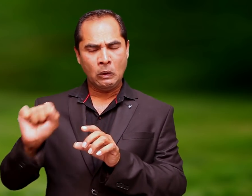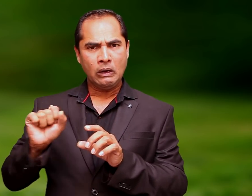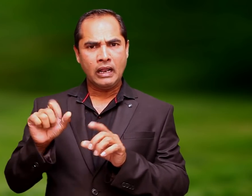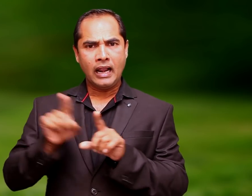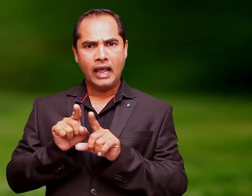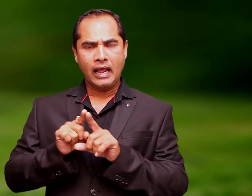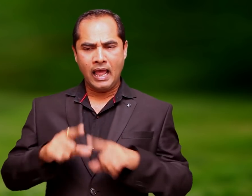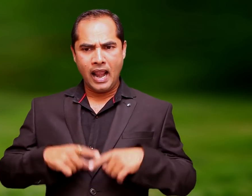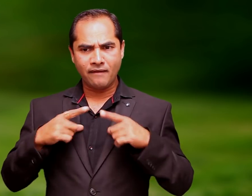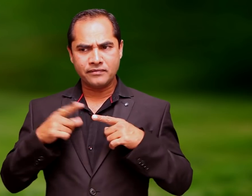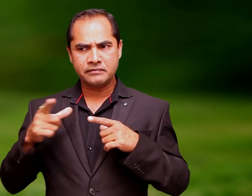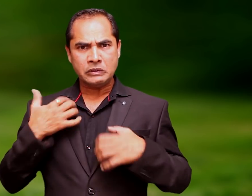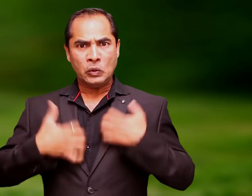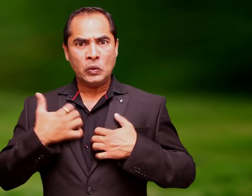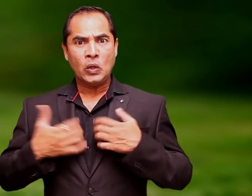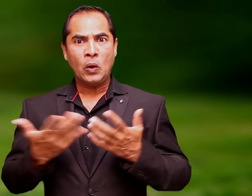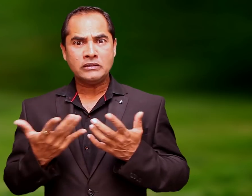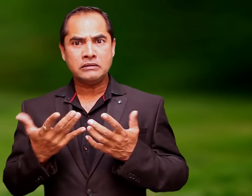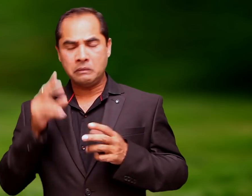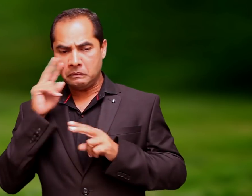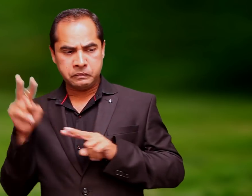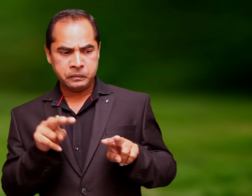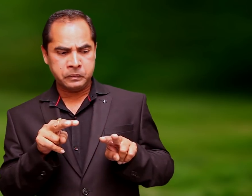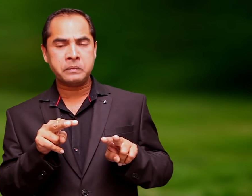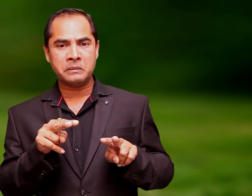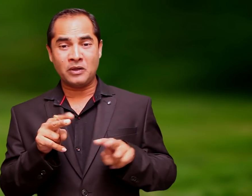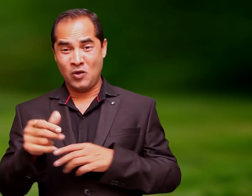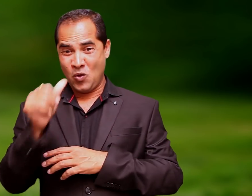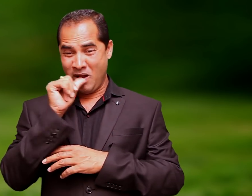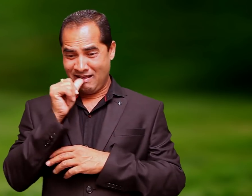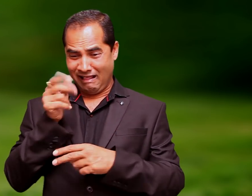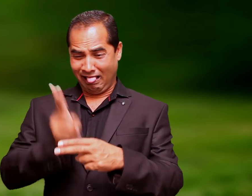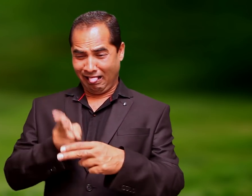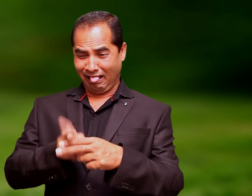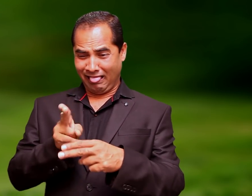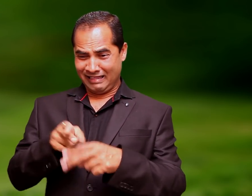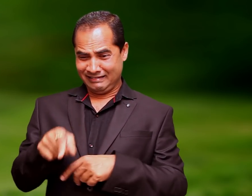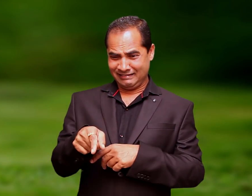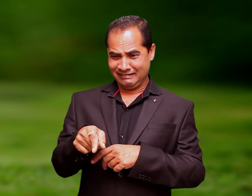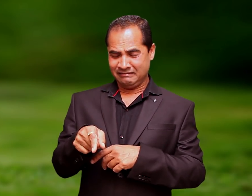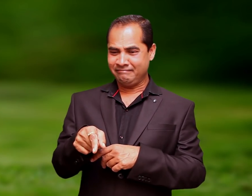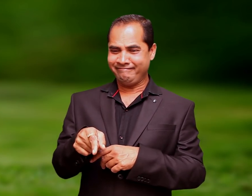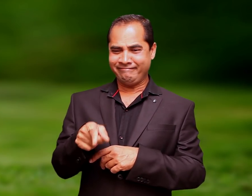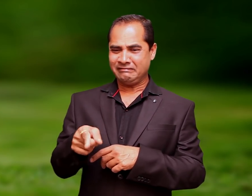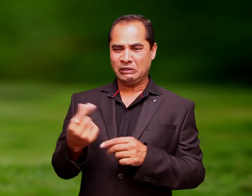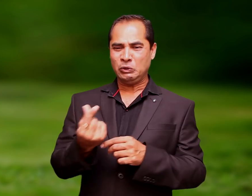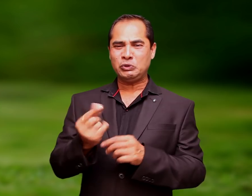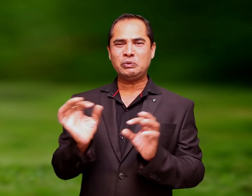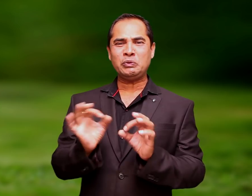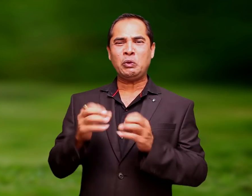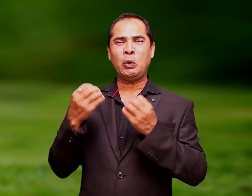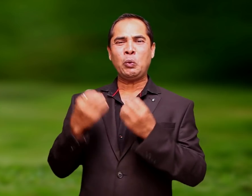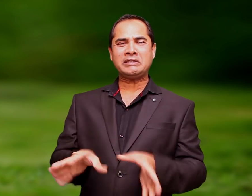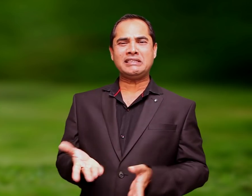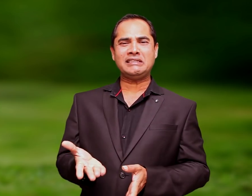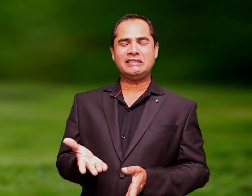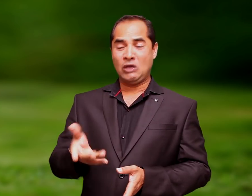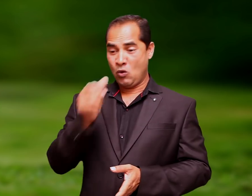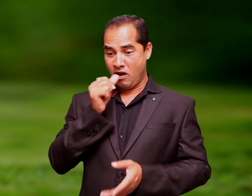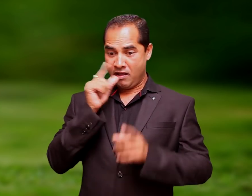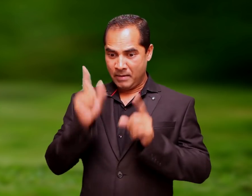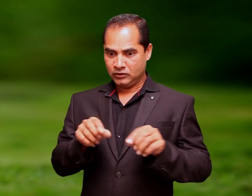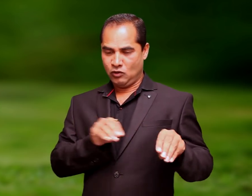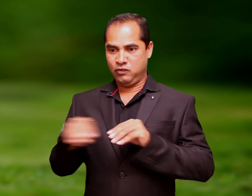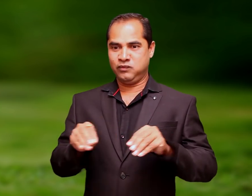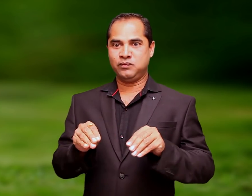otters. In their life, they believe that every drop of water must be spread about